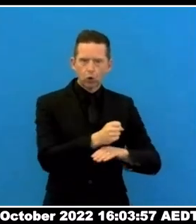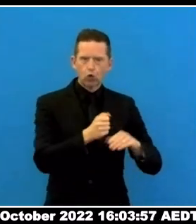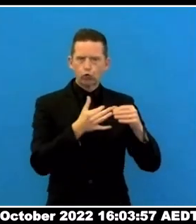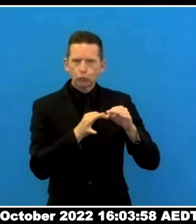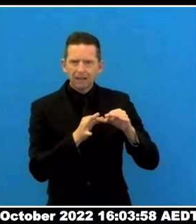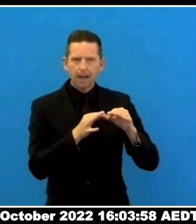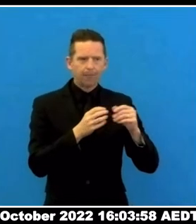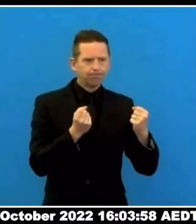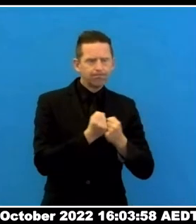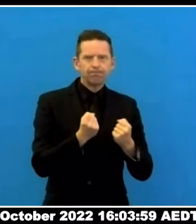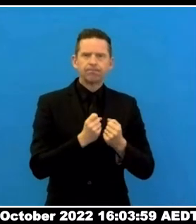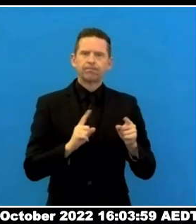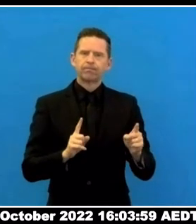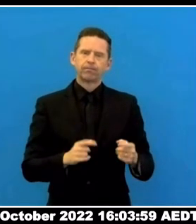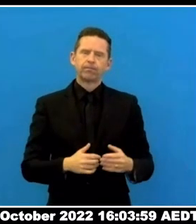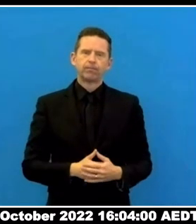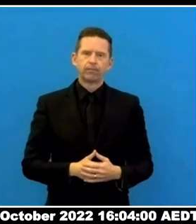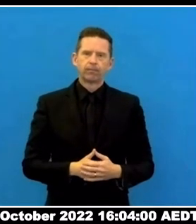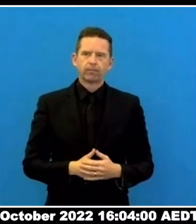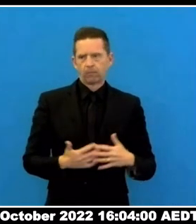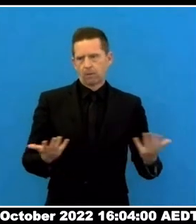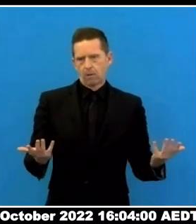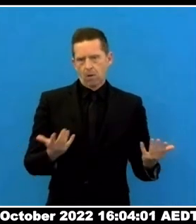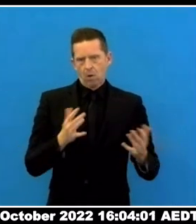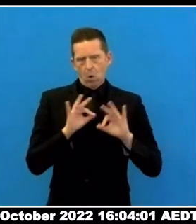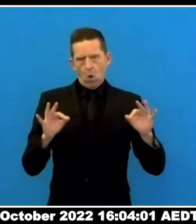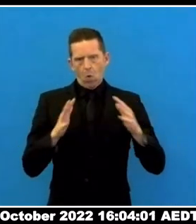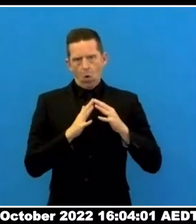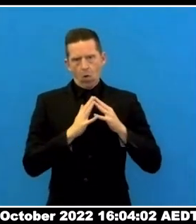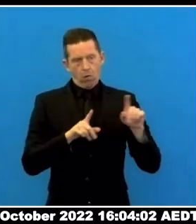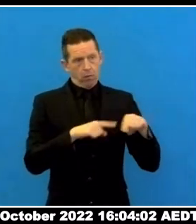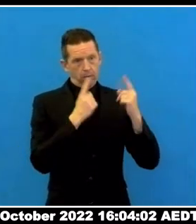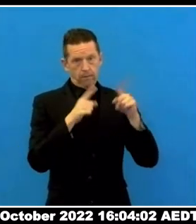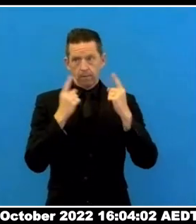There is no point of having different organization in the community